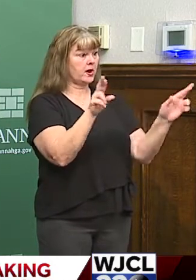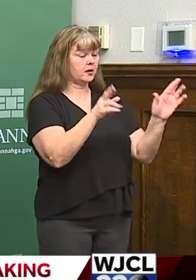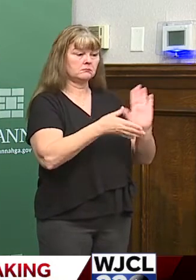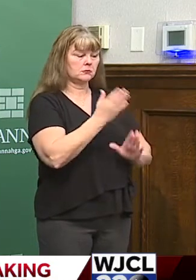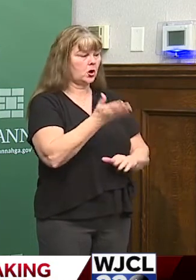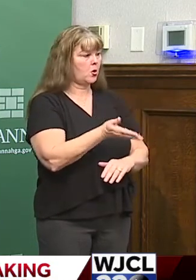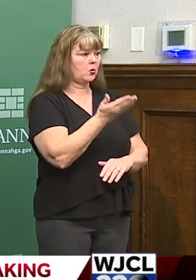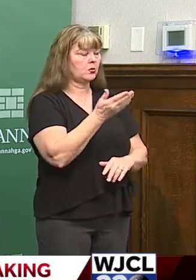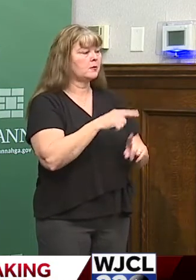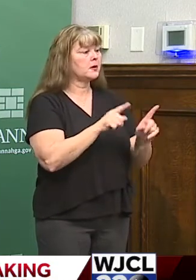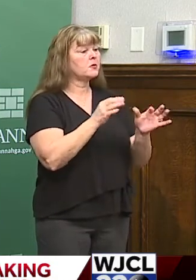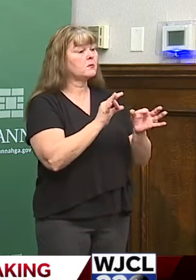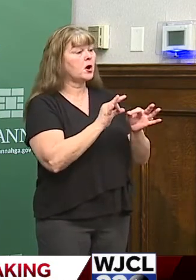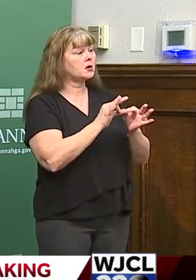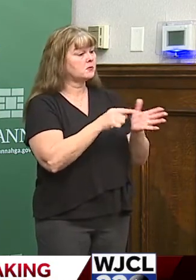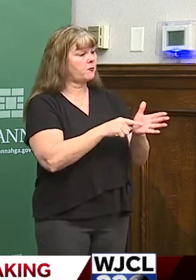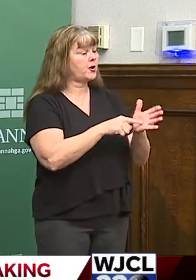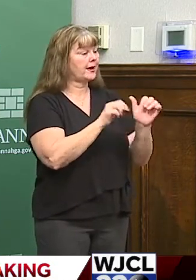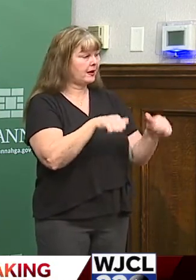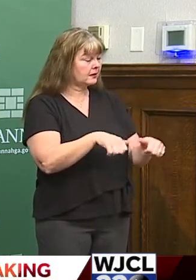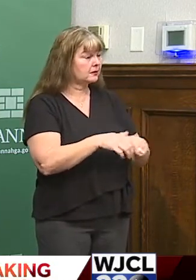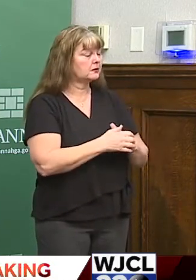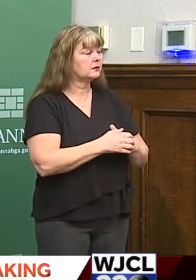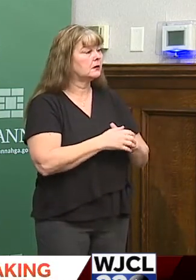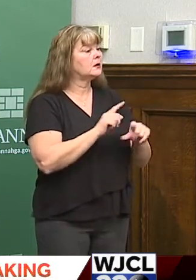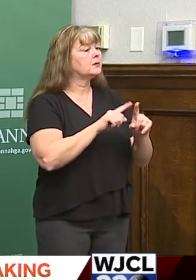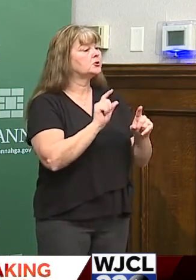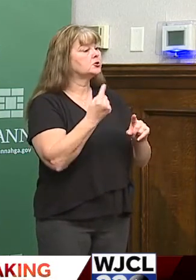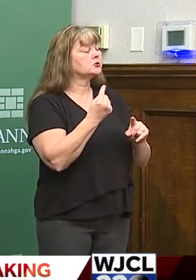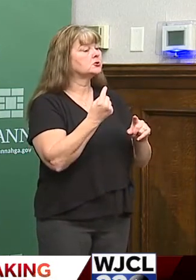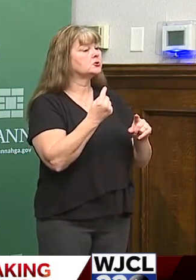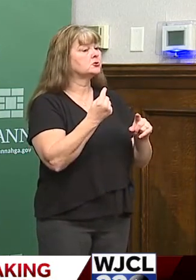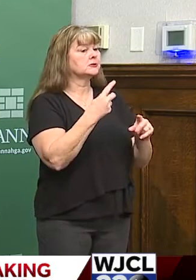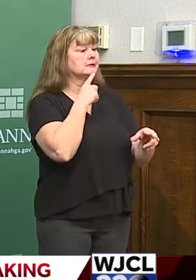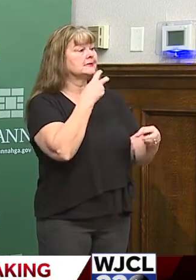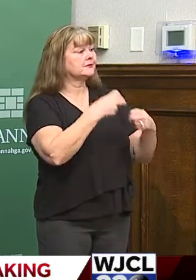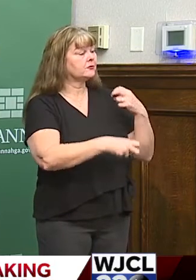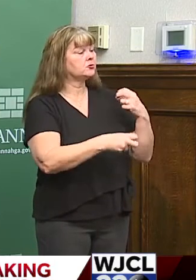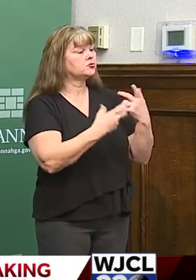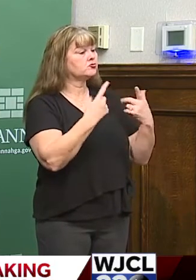I TOLD THEM TO PULL THING TRIGGER, AS SOON AS THEY'RE READY, LET THEM GO.